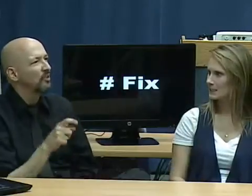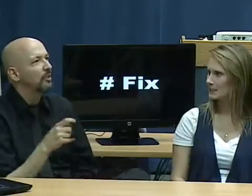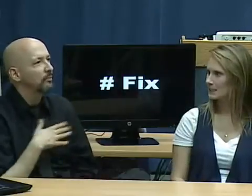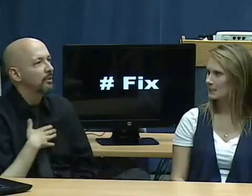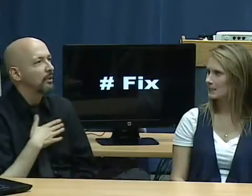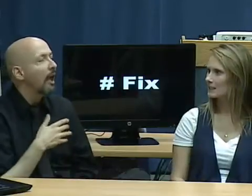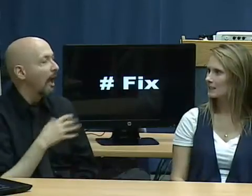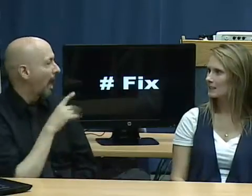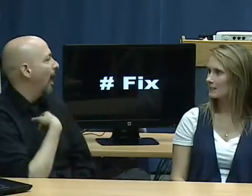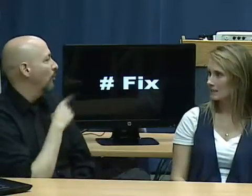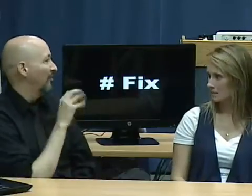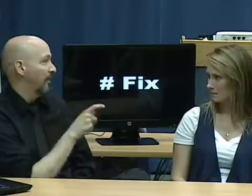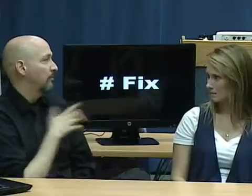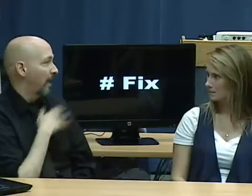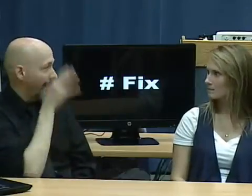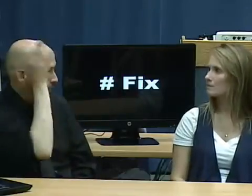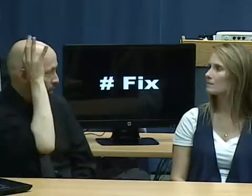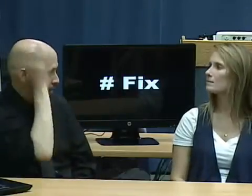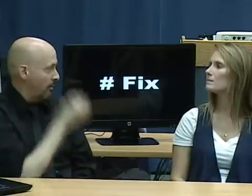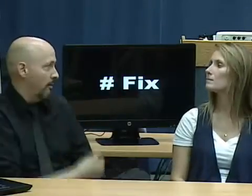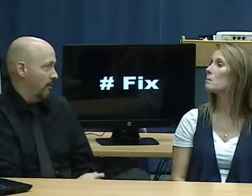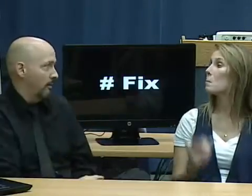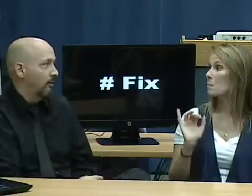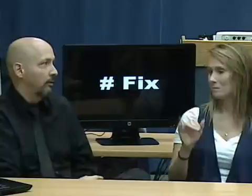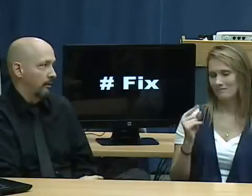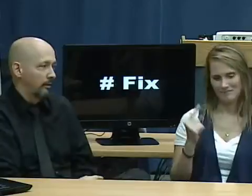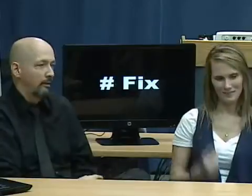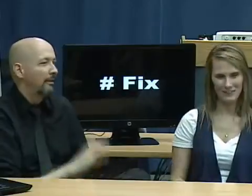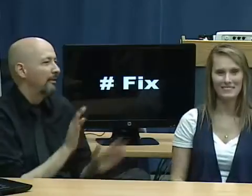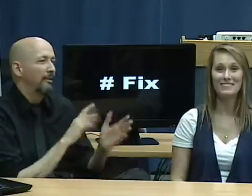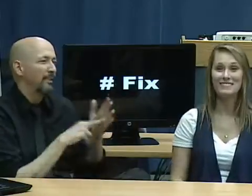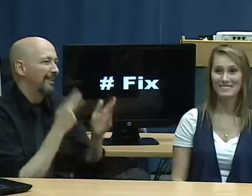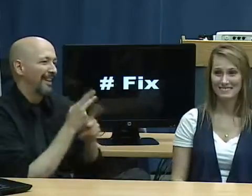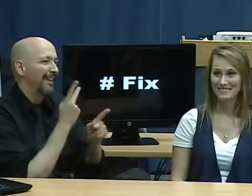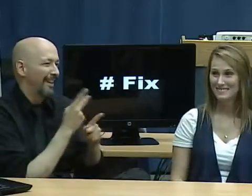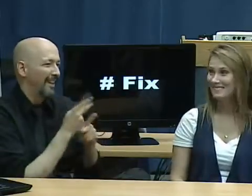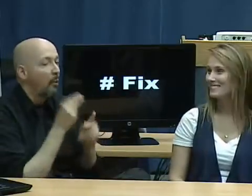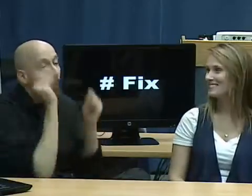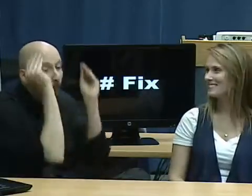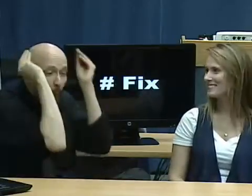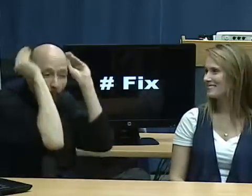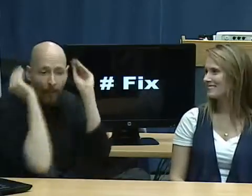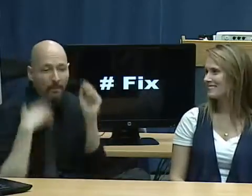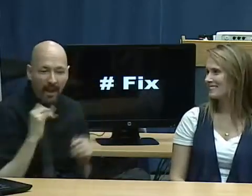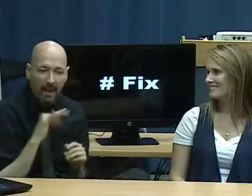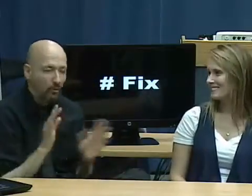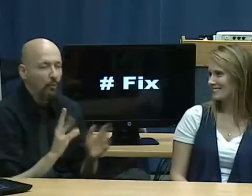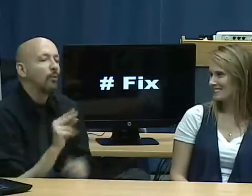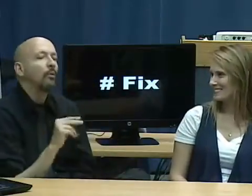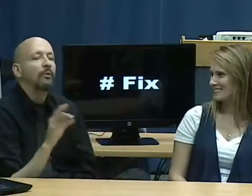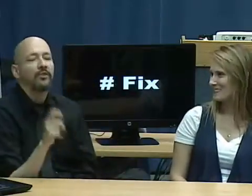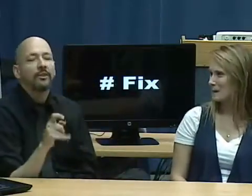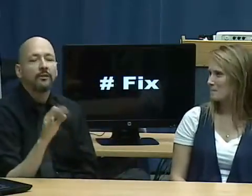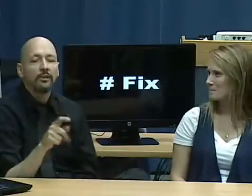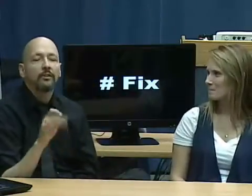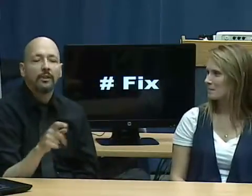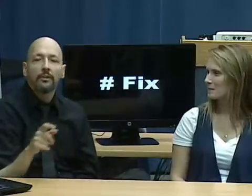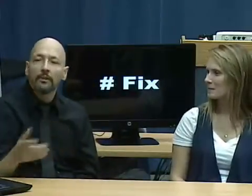Need to #FIX my... I need to #FIX my hair. Oh, right. It doesn't mean to take care of it or style it. No, no. #FIX